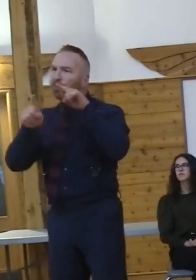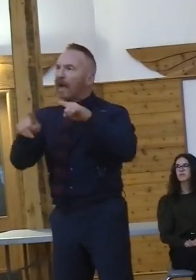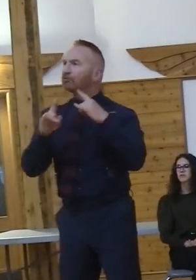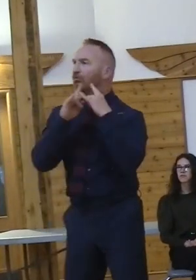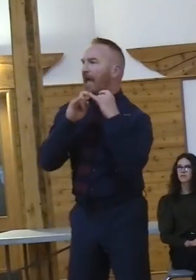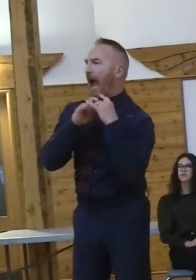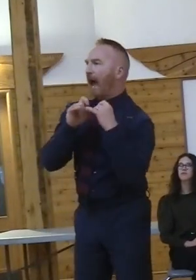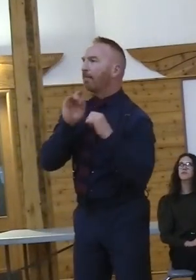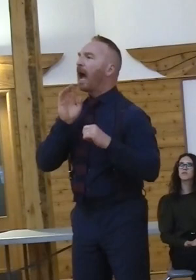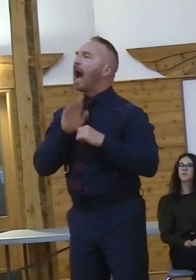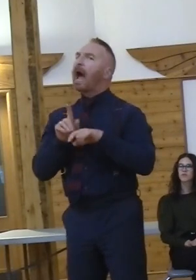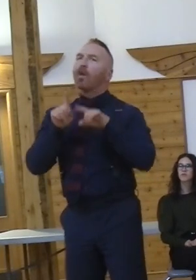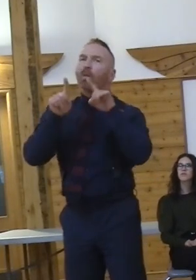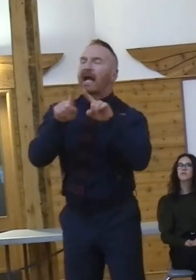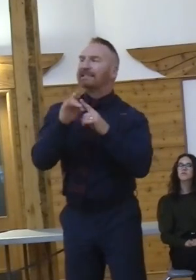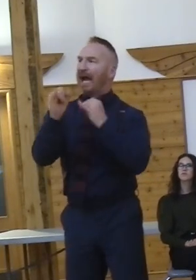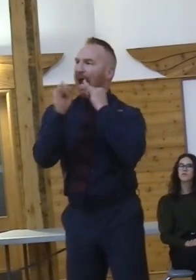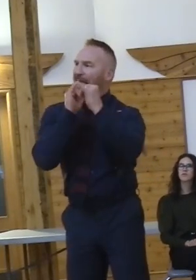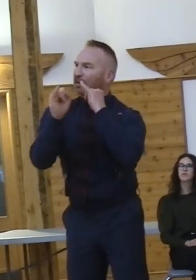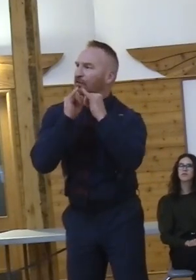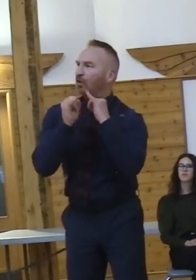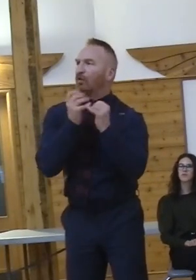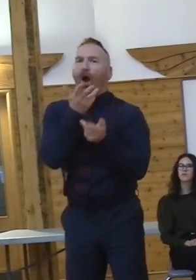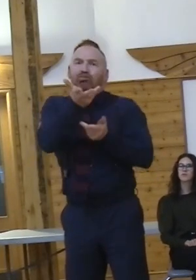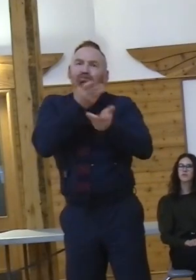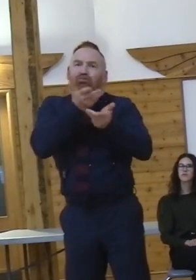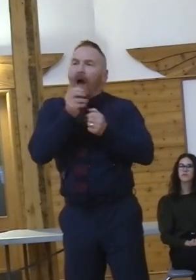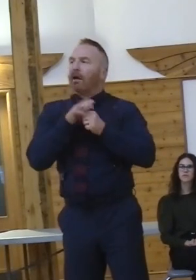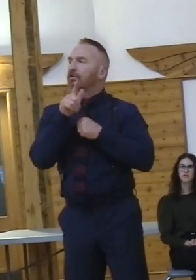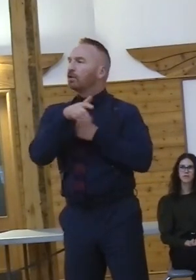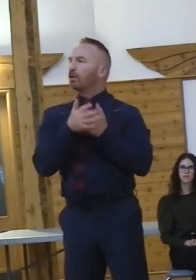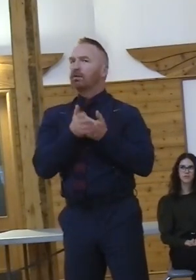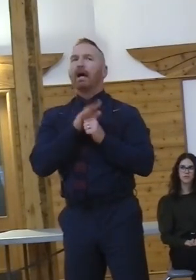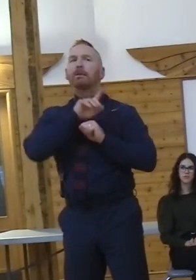I later interviewed Cambria and wrote a piece with Truthout about her story and none of